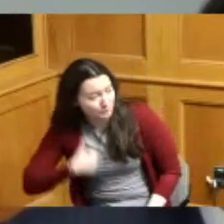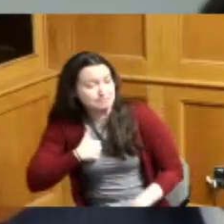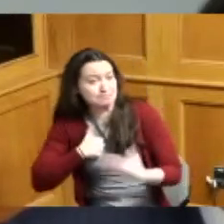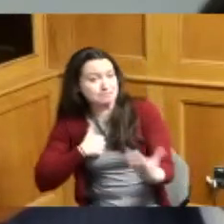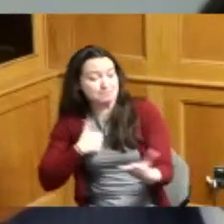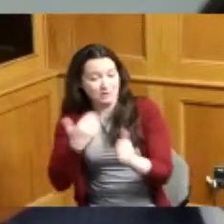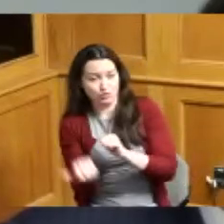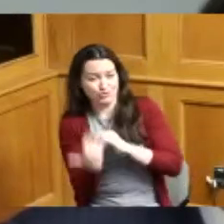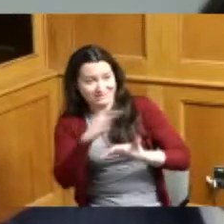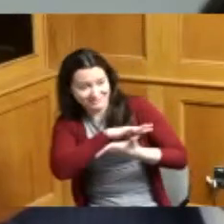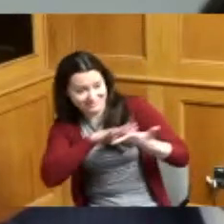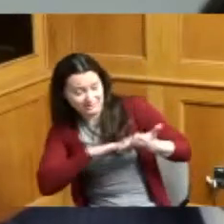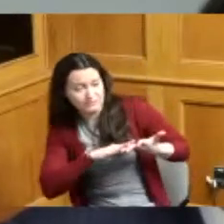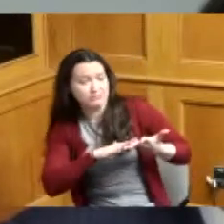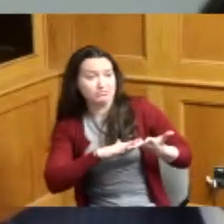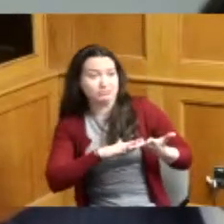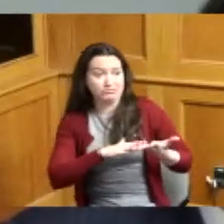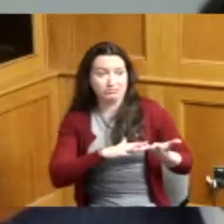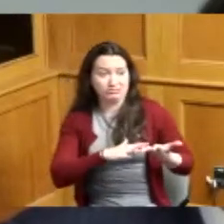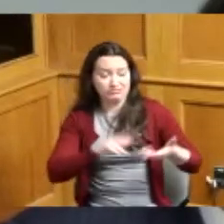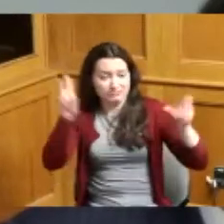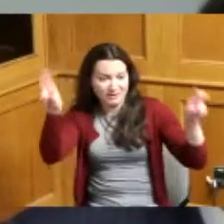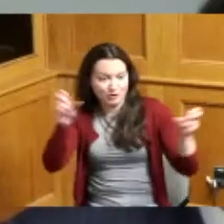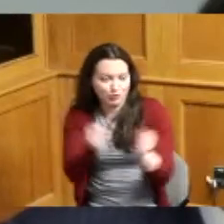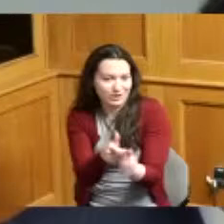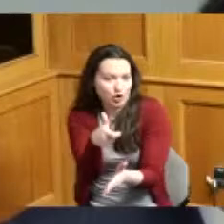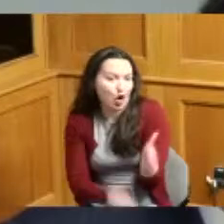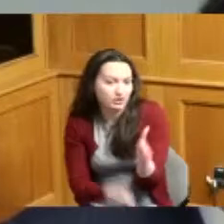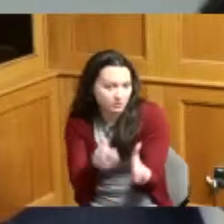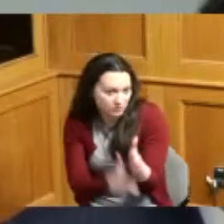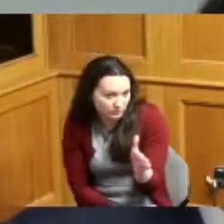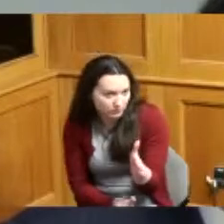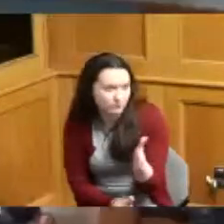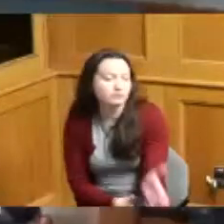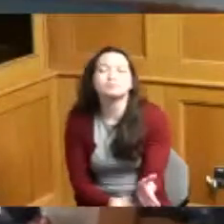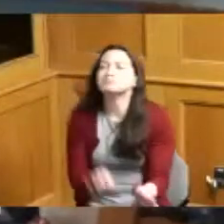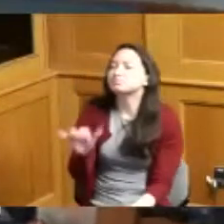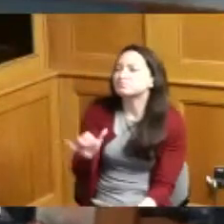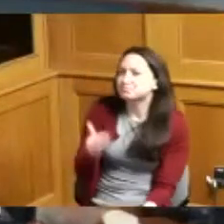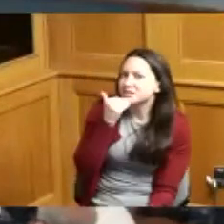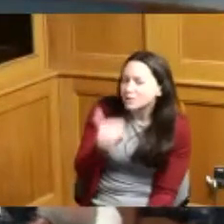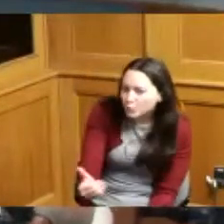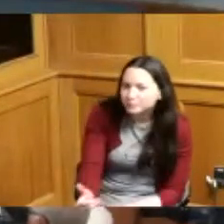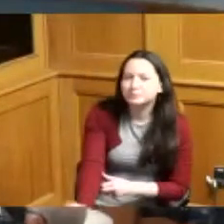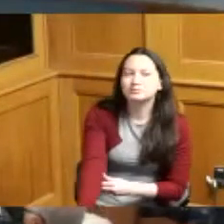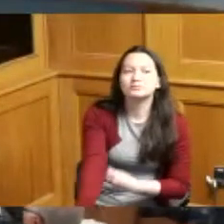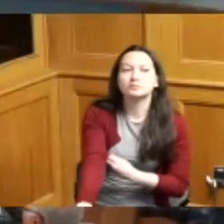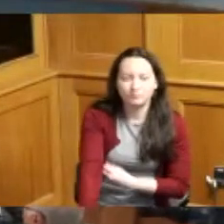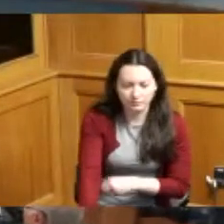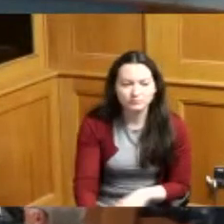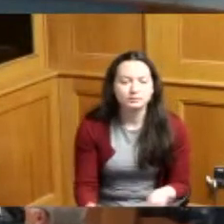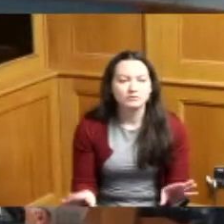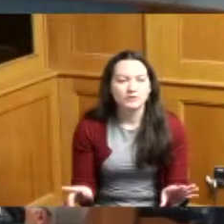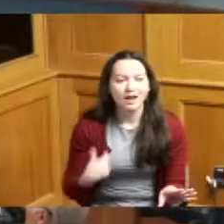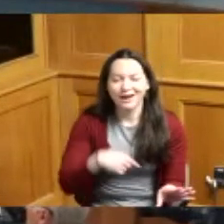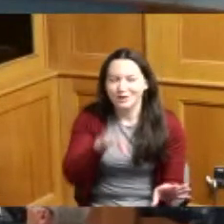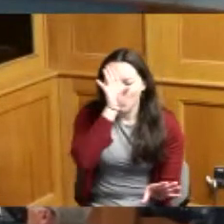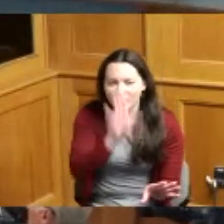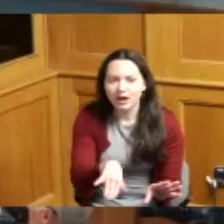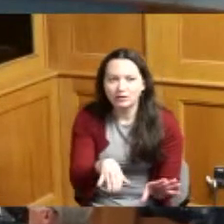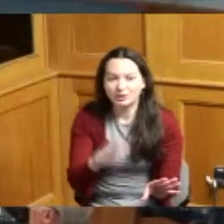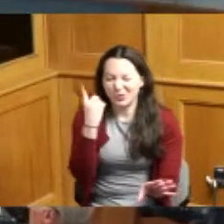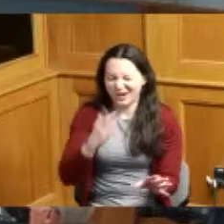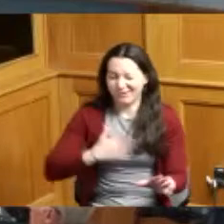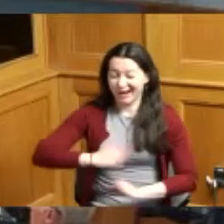addresses uh issues on cost well thank you for for that um I know that that was one of my top things